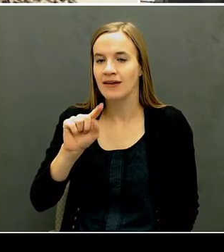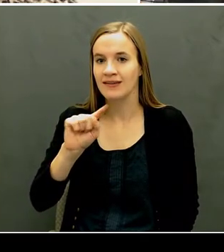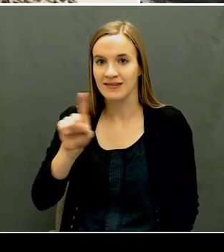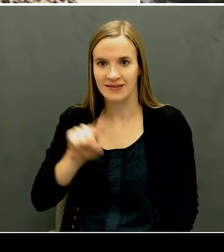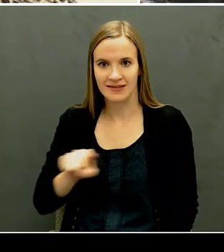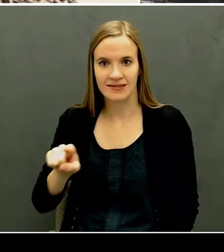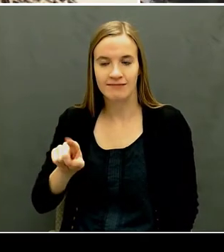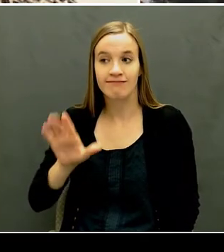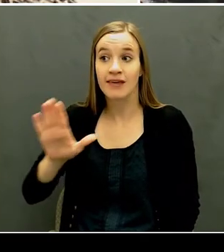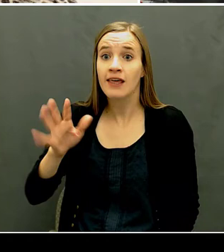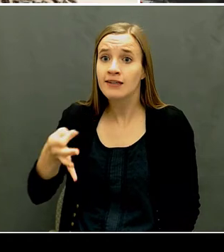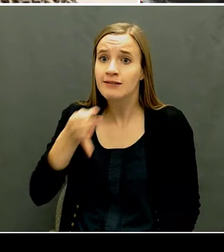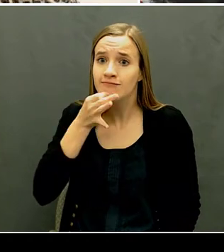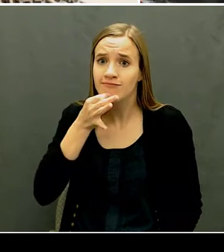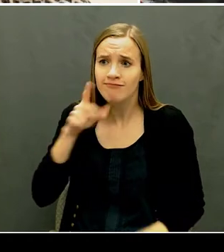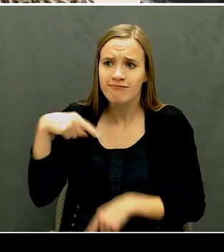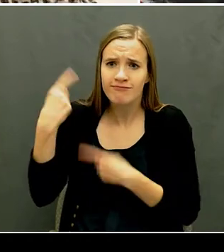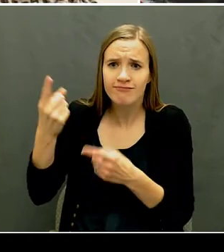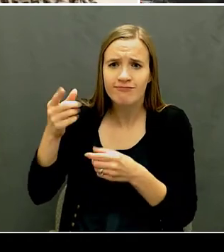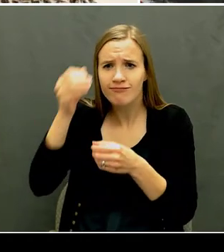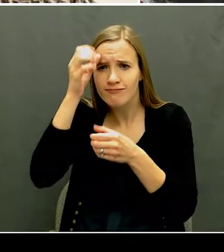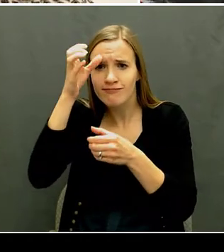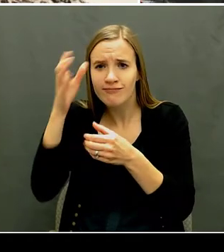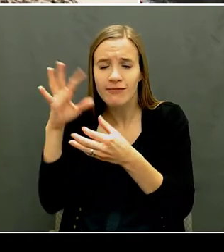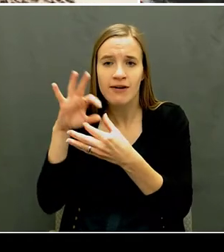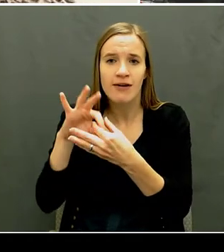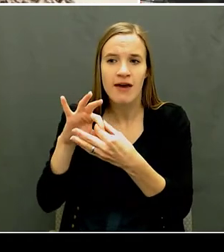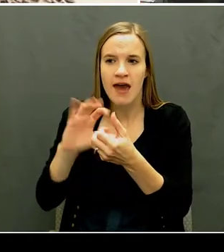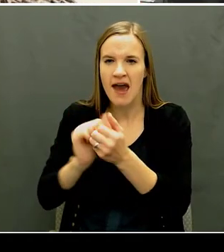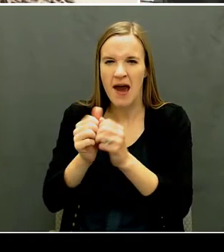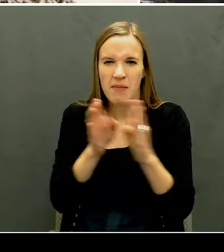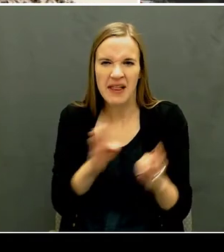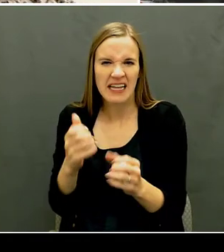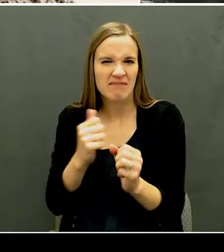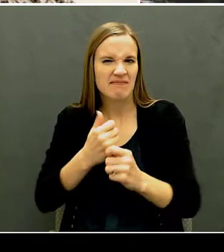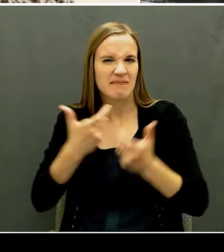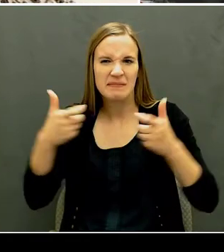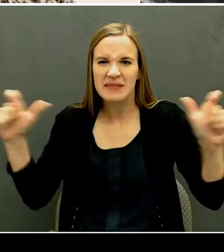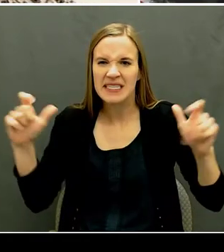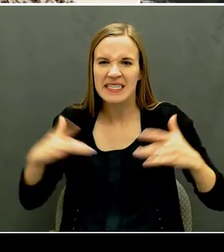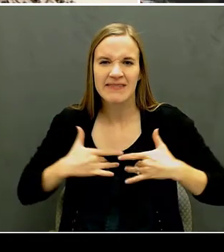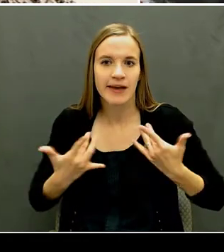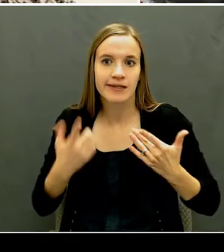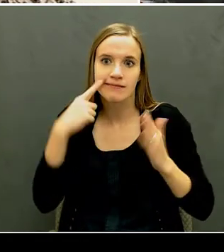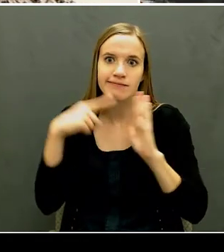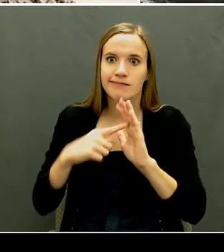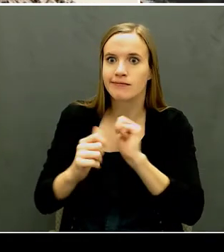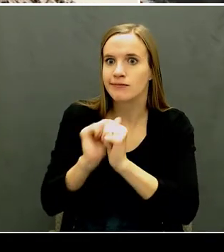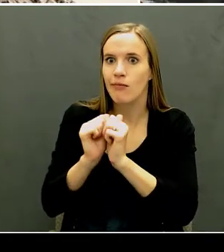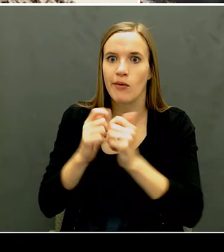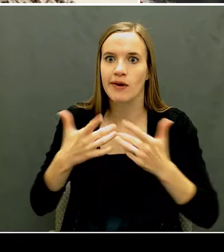like, sporting events, all the logistical stuff. And I called him up and said, Listen,